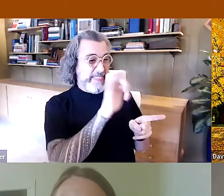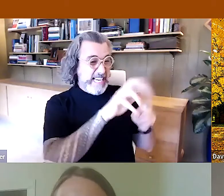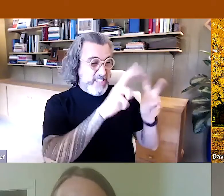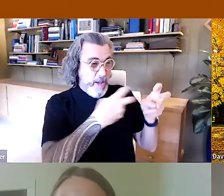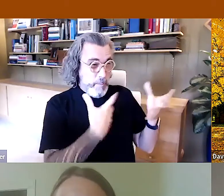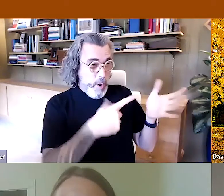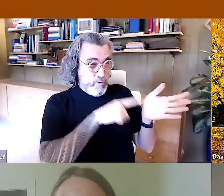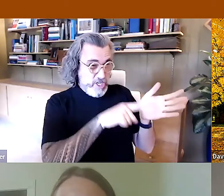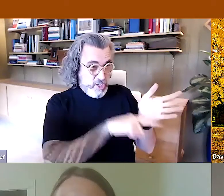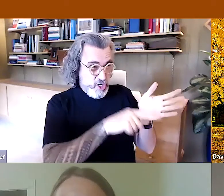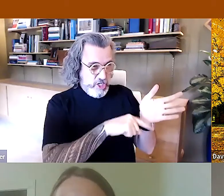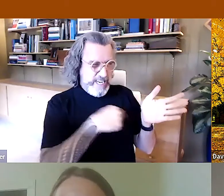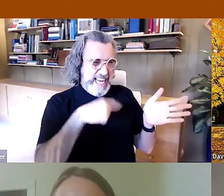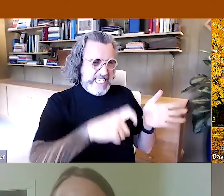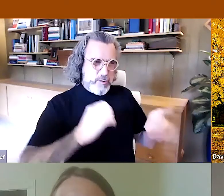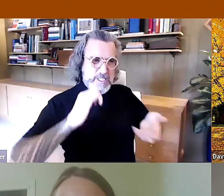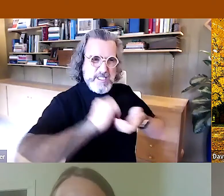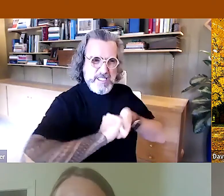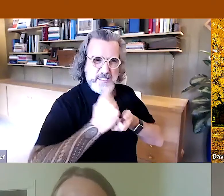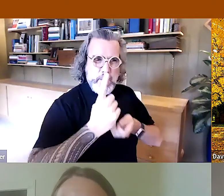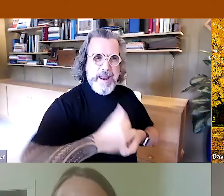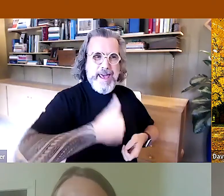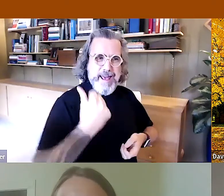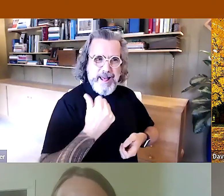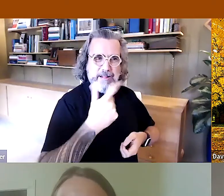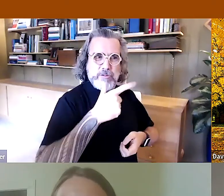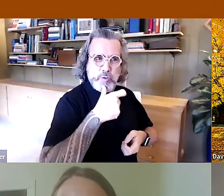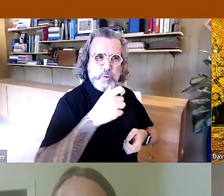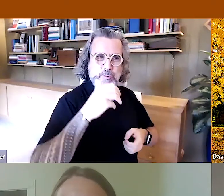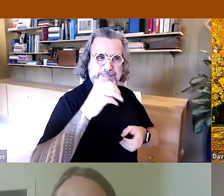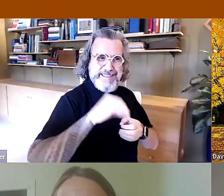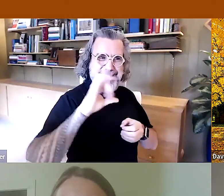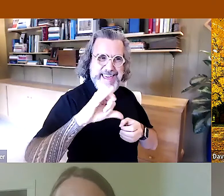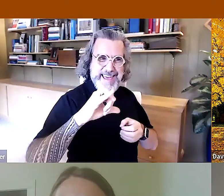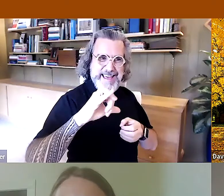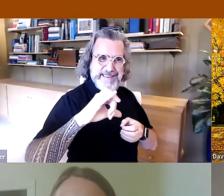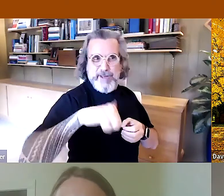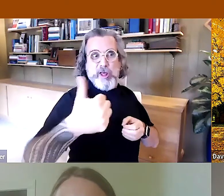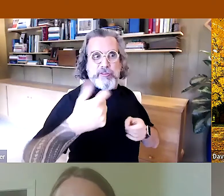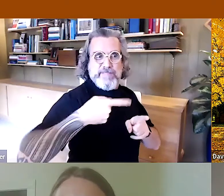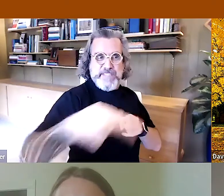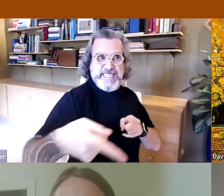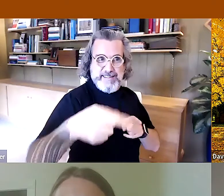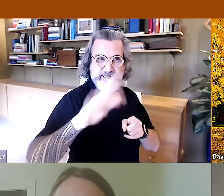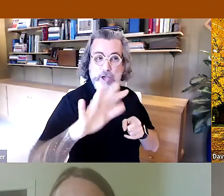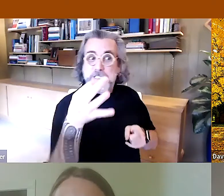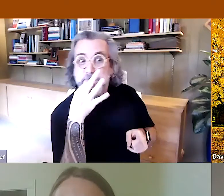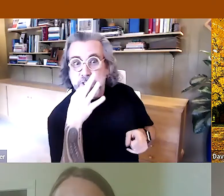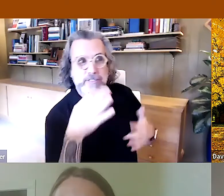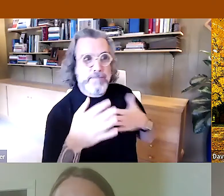So then suppose you're wanting to research something